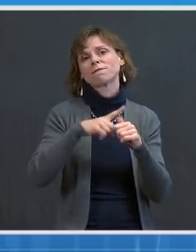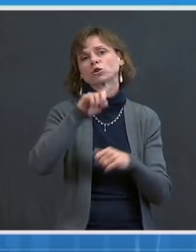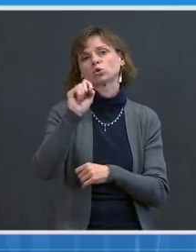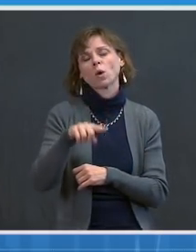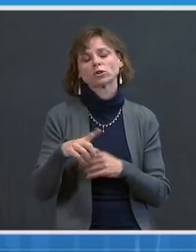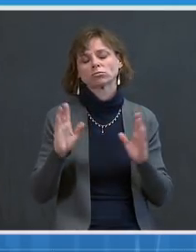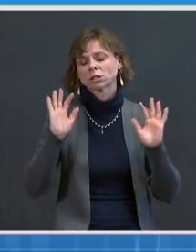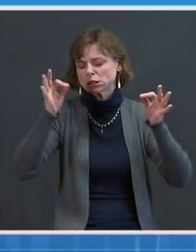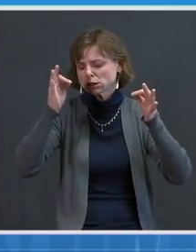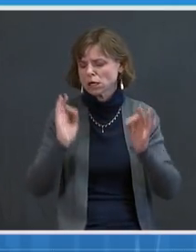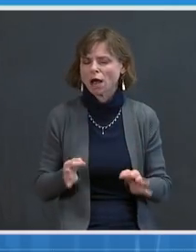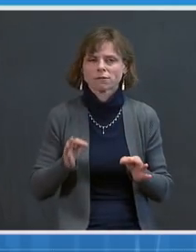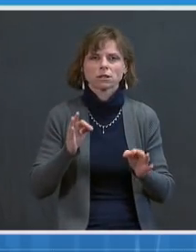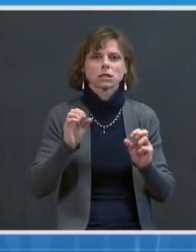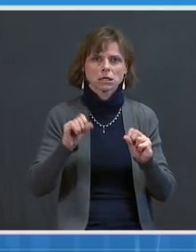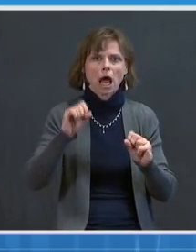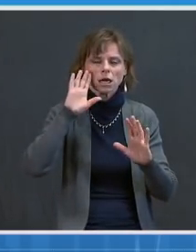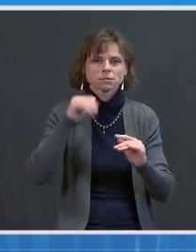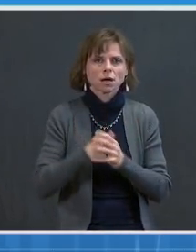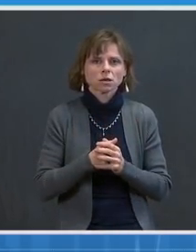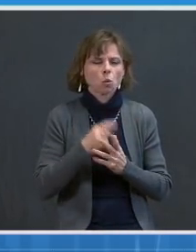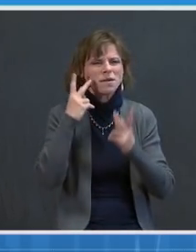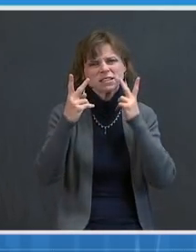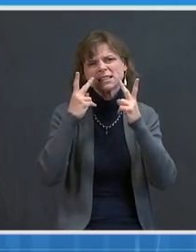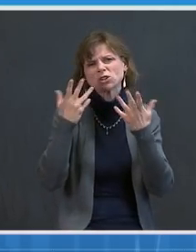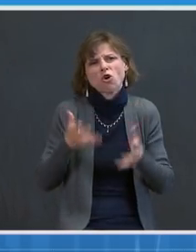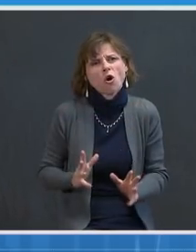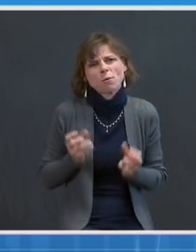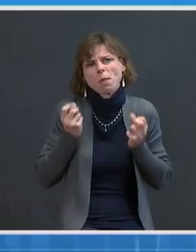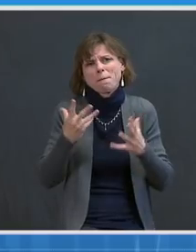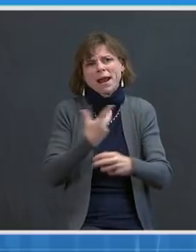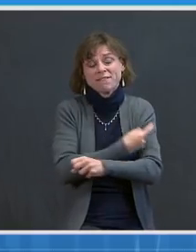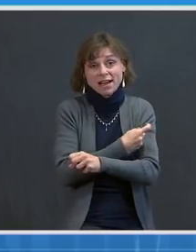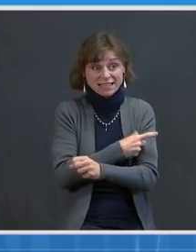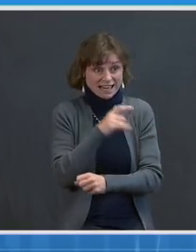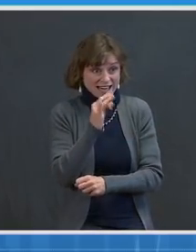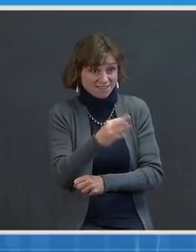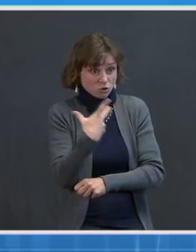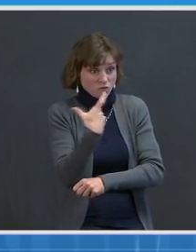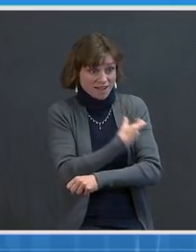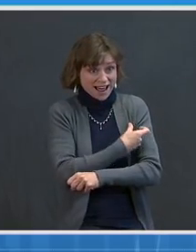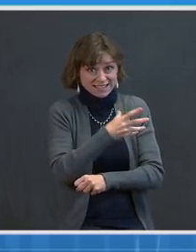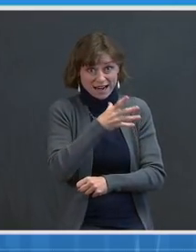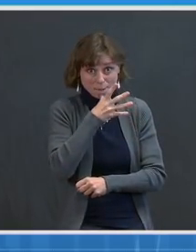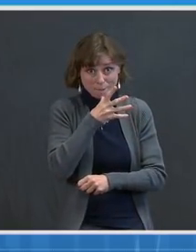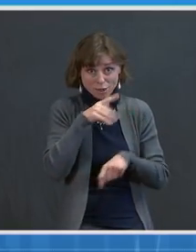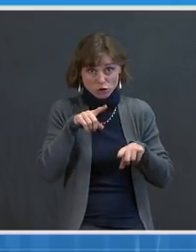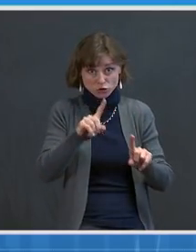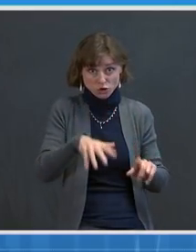and we've seen this with many other vaccines -- that when you vaccinate a mother during pregnancy,